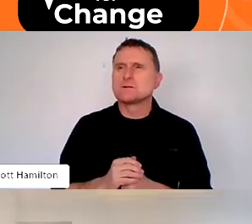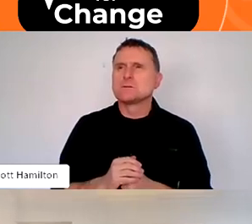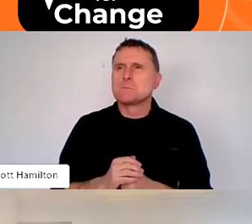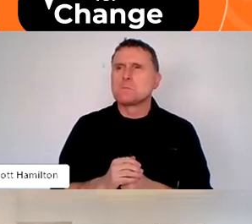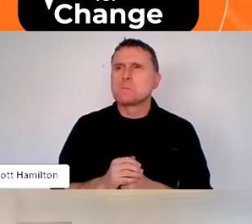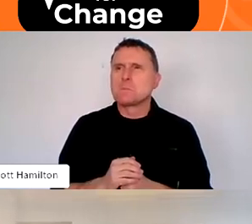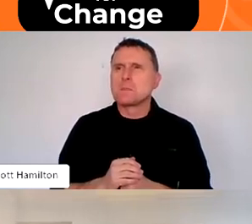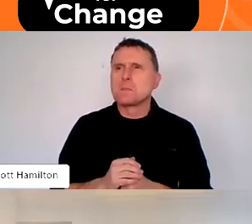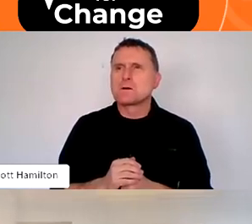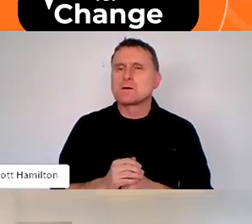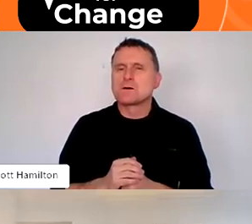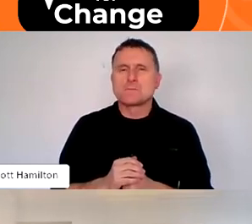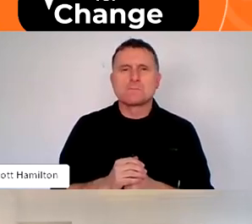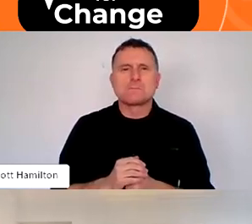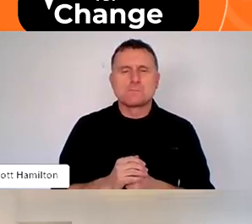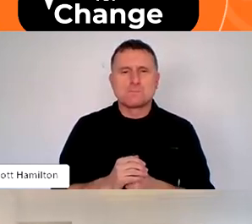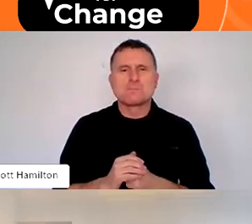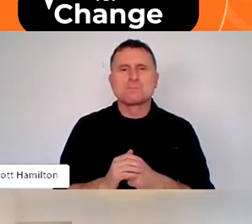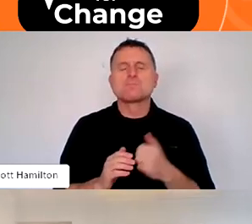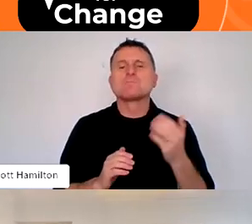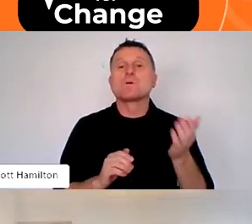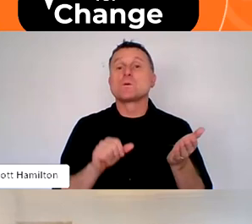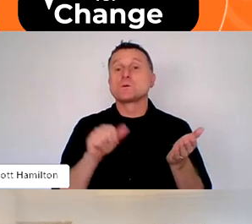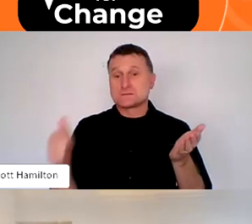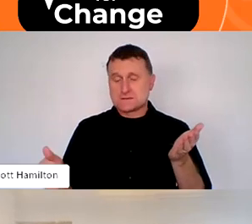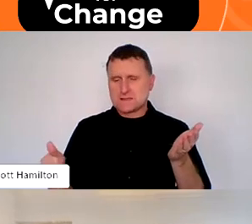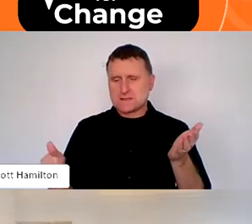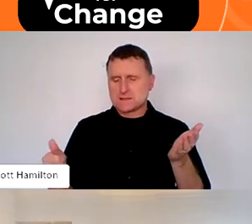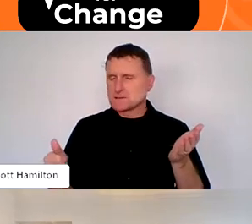Lecturer at the School of Critical Studies at the University of Auckland.